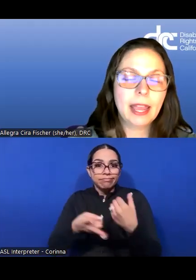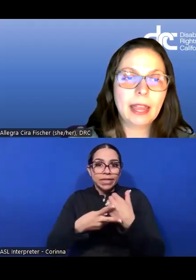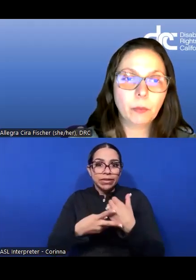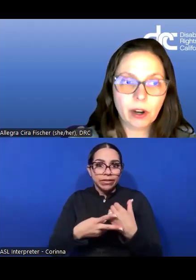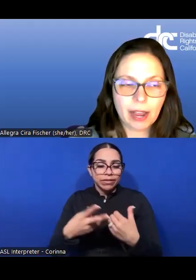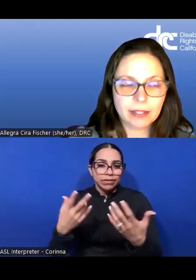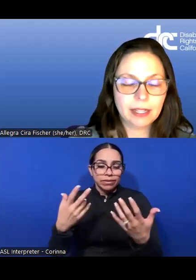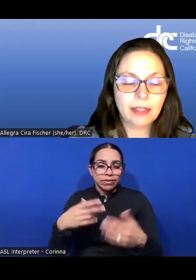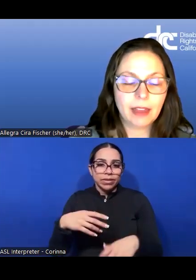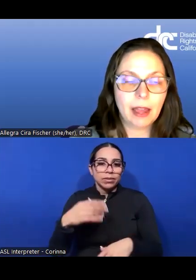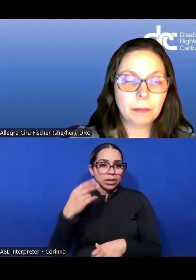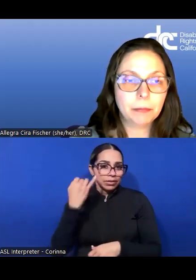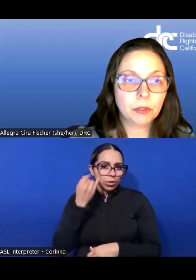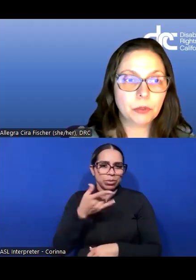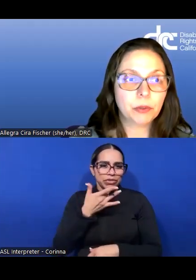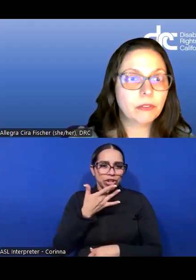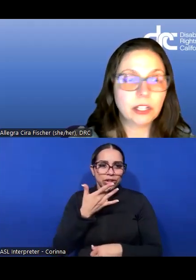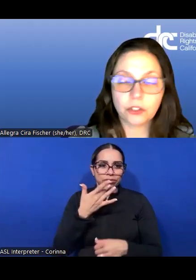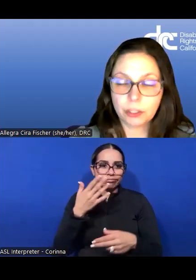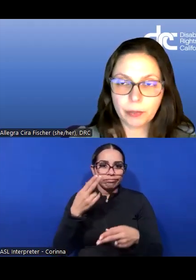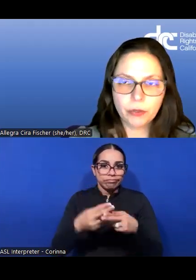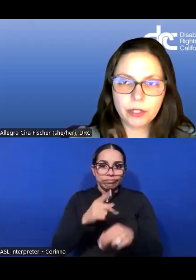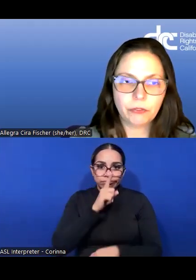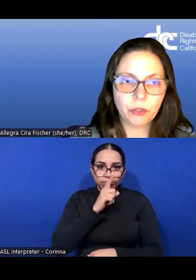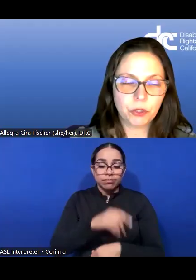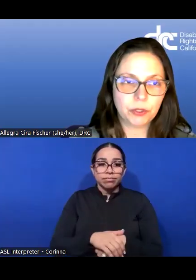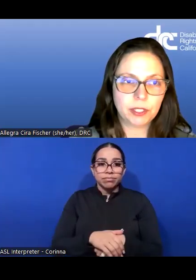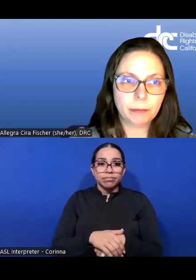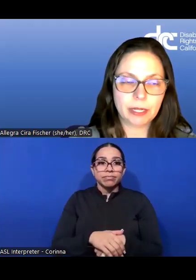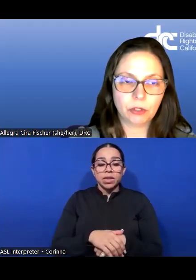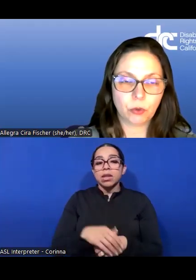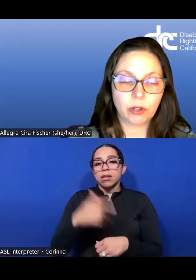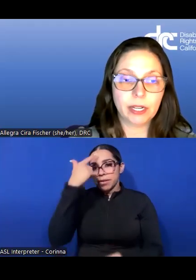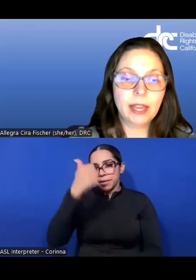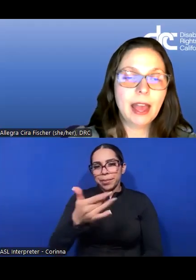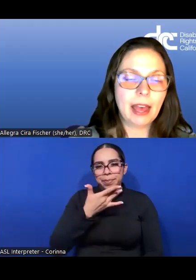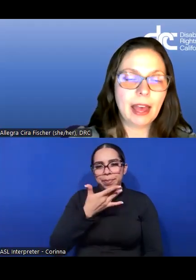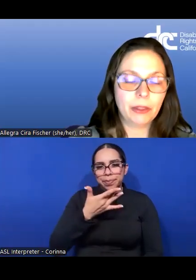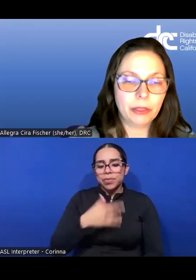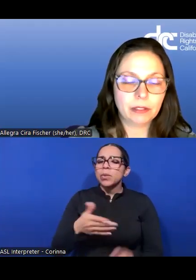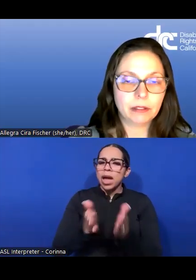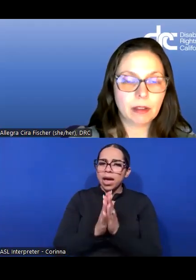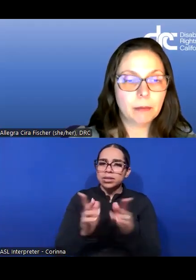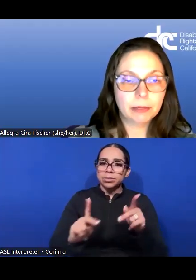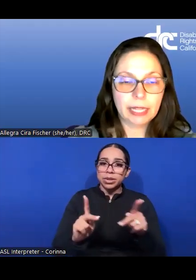And we are asking that people do provide your zip code. If you choose to submit a story at this, link